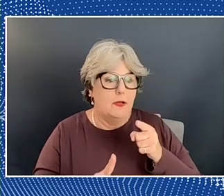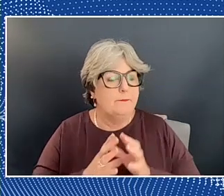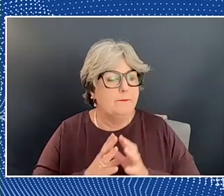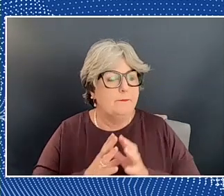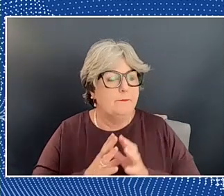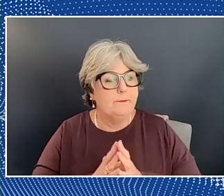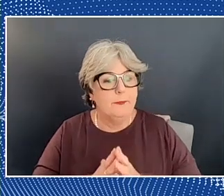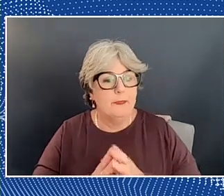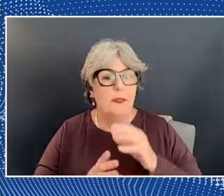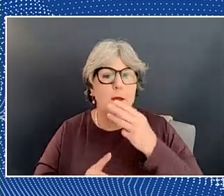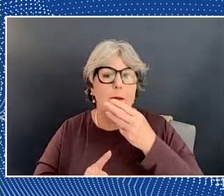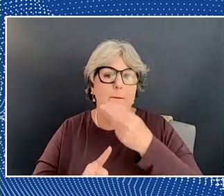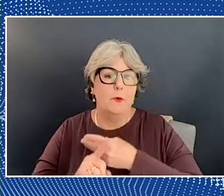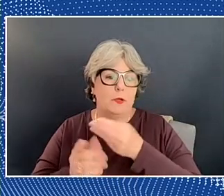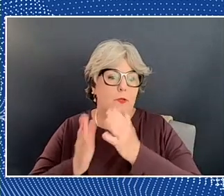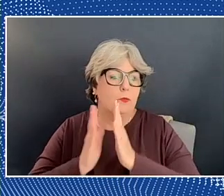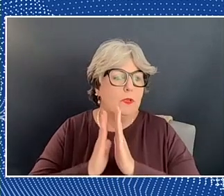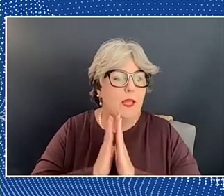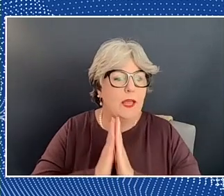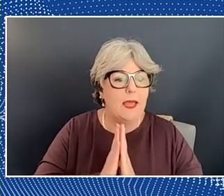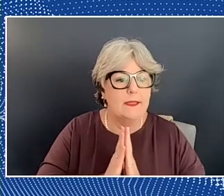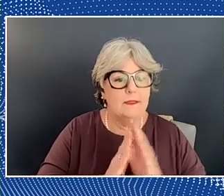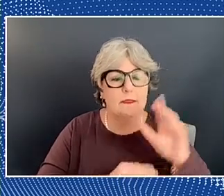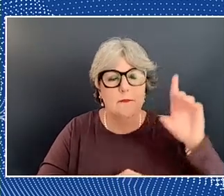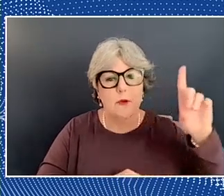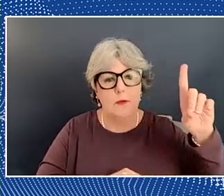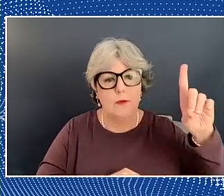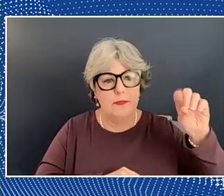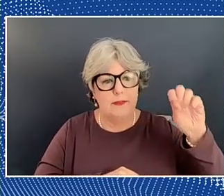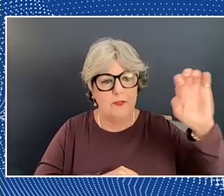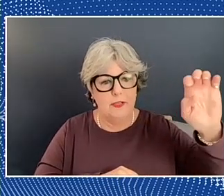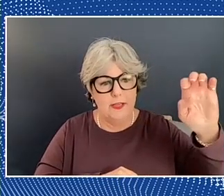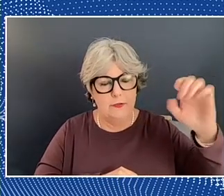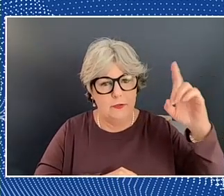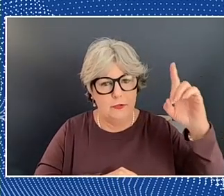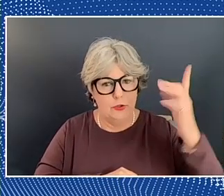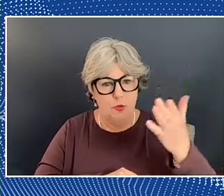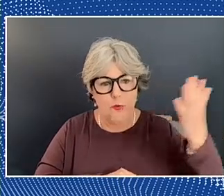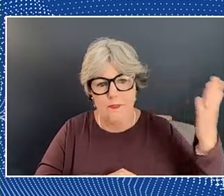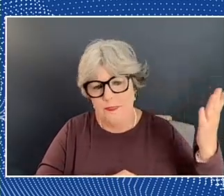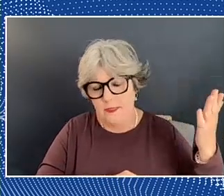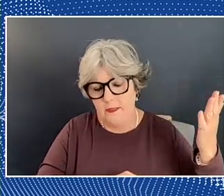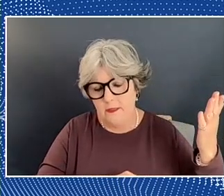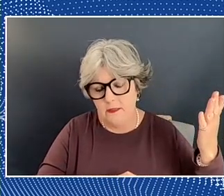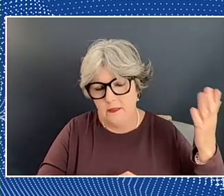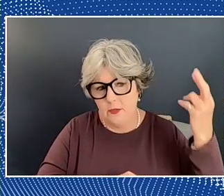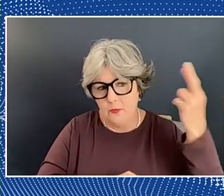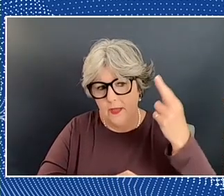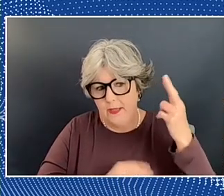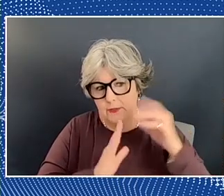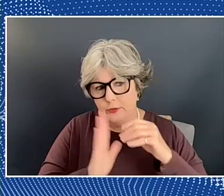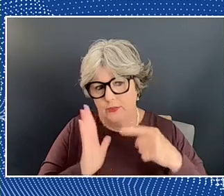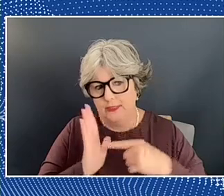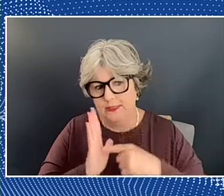would ask the Department of Education to do one thing. The reality is student debt is already on the table. They've already wrote the